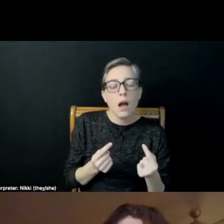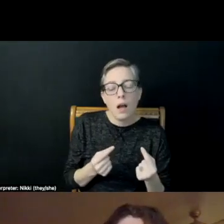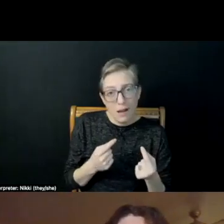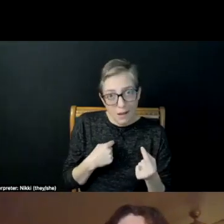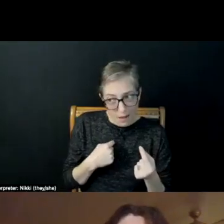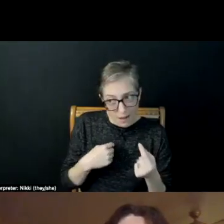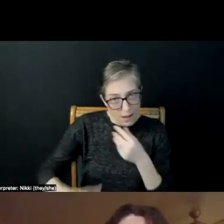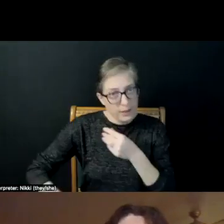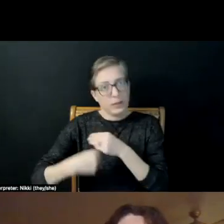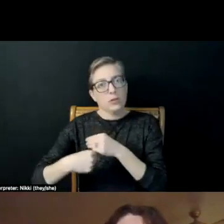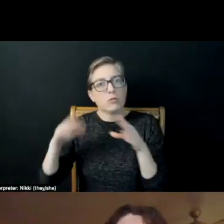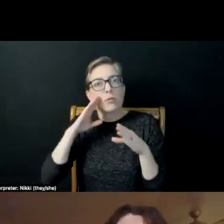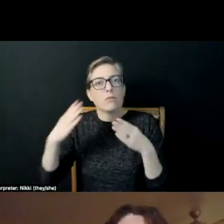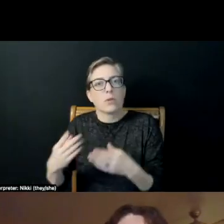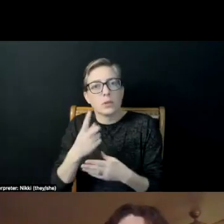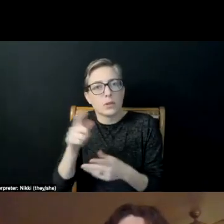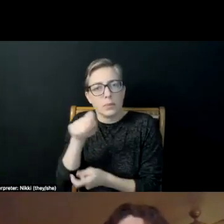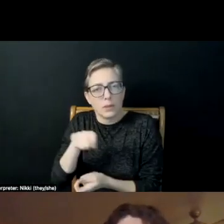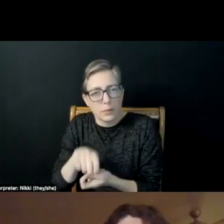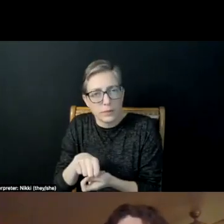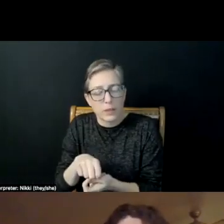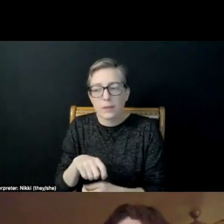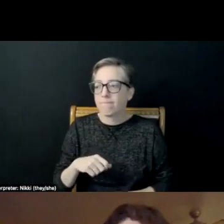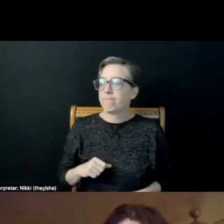I wondered whether I would have access to my daughter,